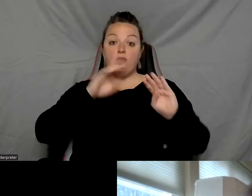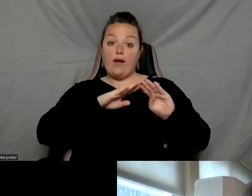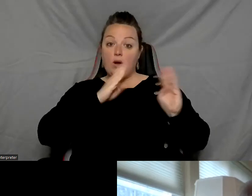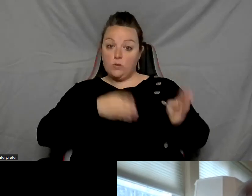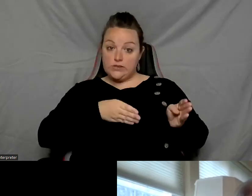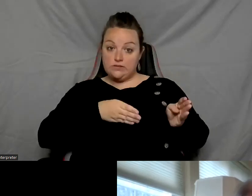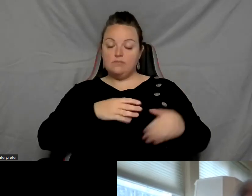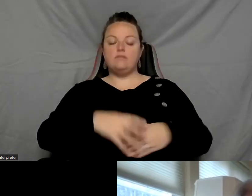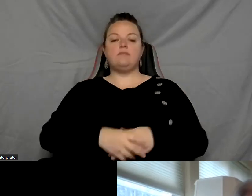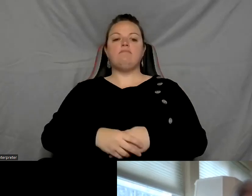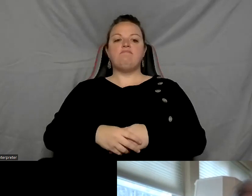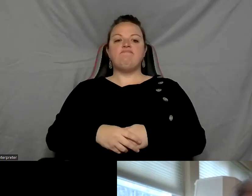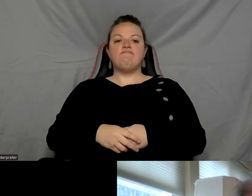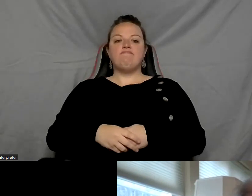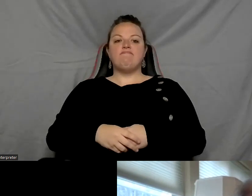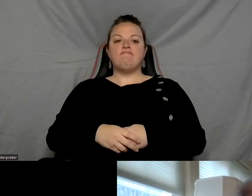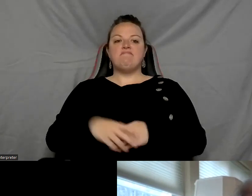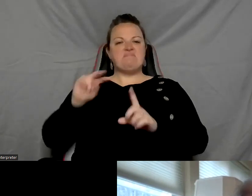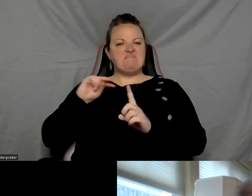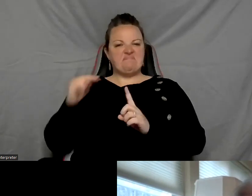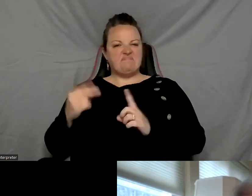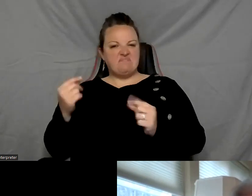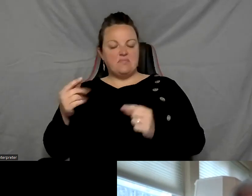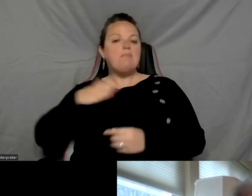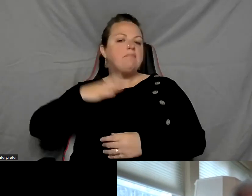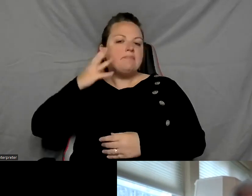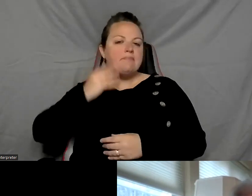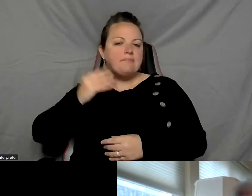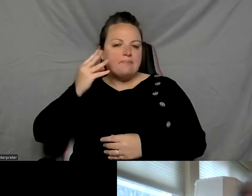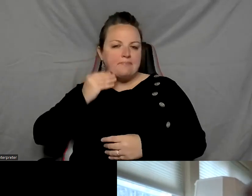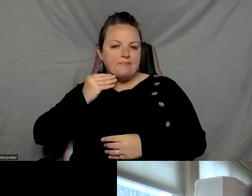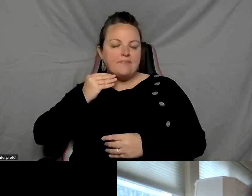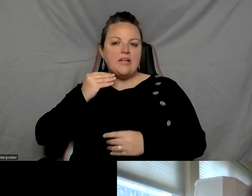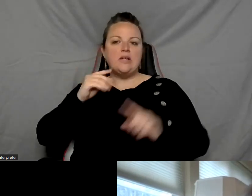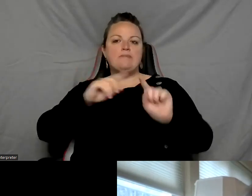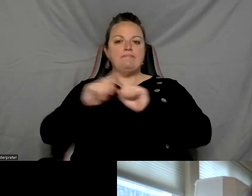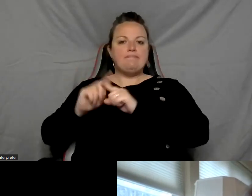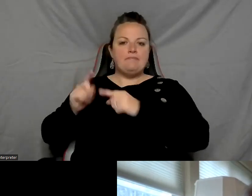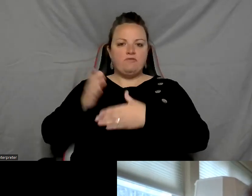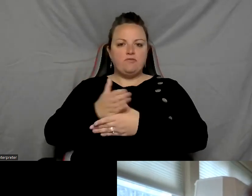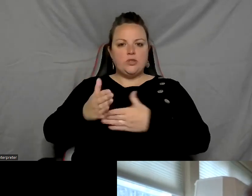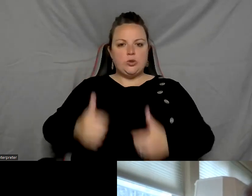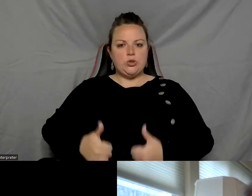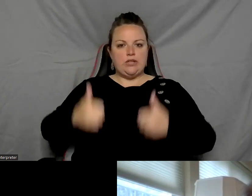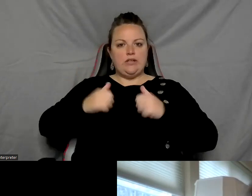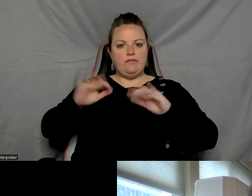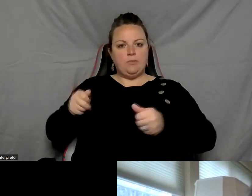I would like to say that I've had a journey and I've had many shared living providers,